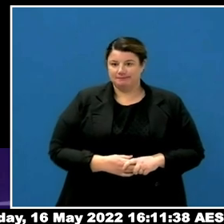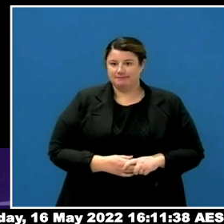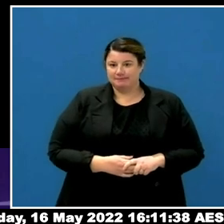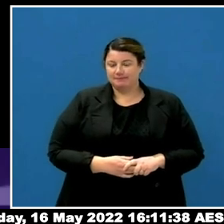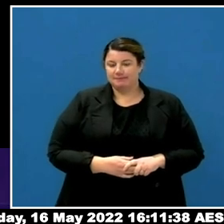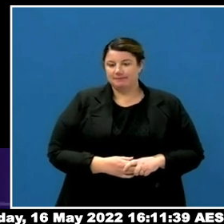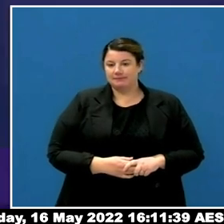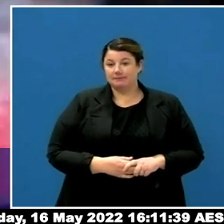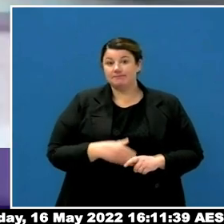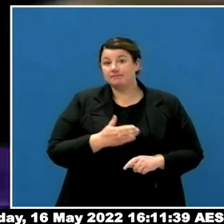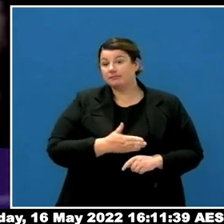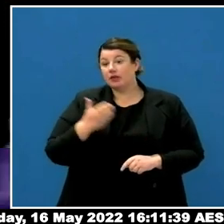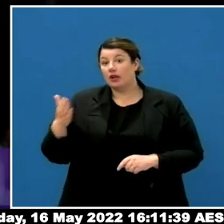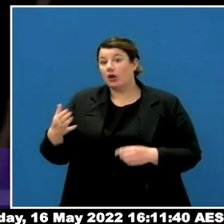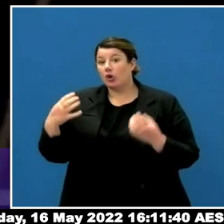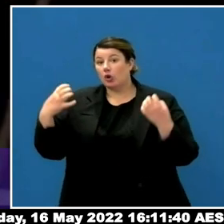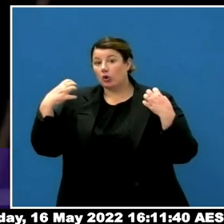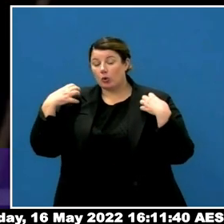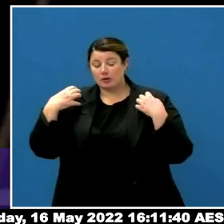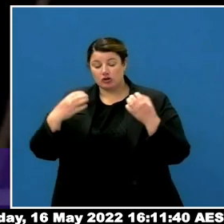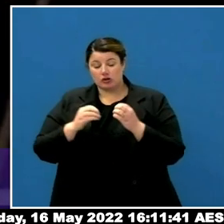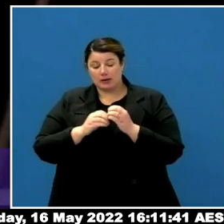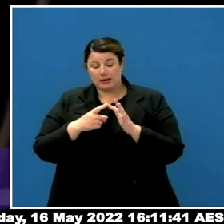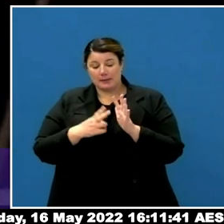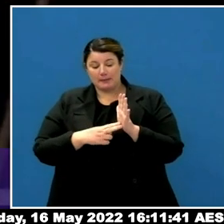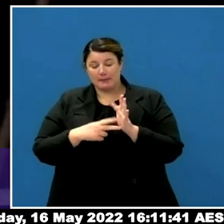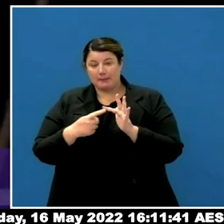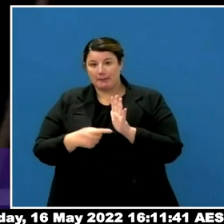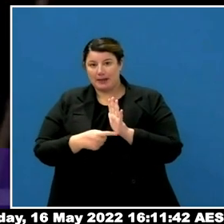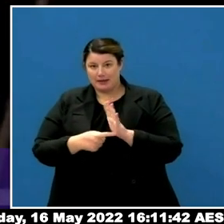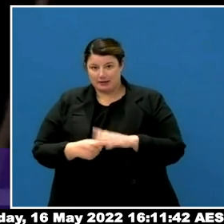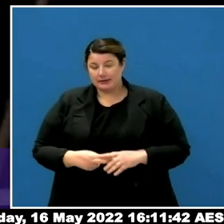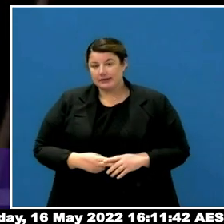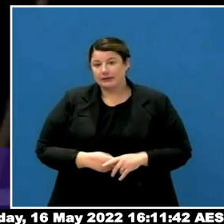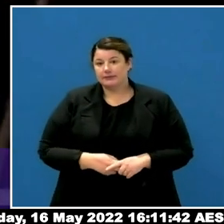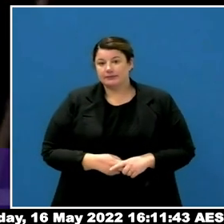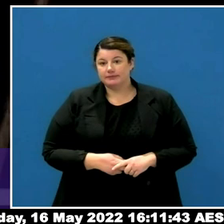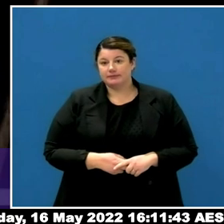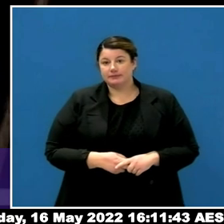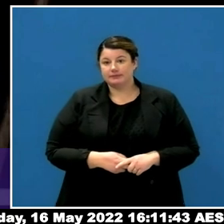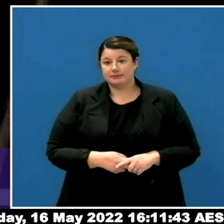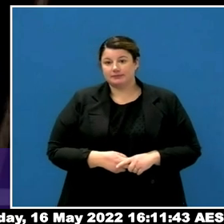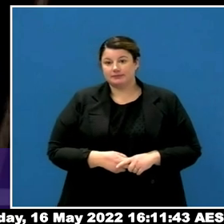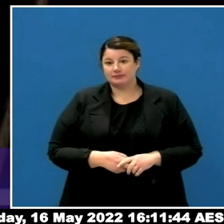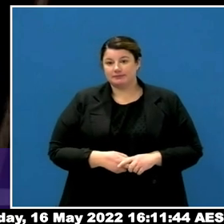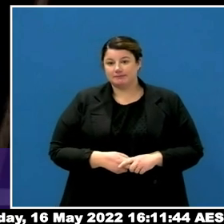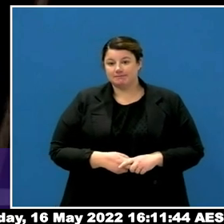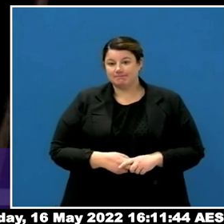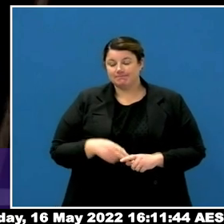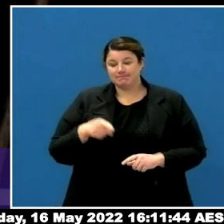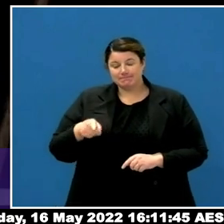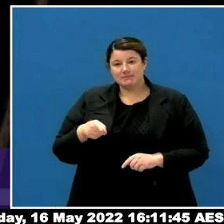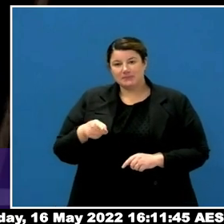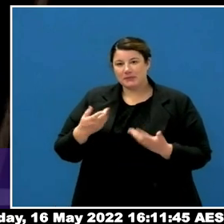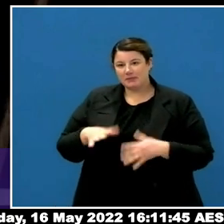You spoke with pride about Toby finishing his HSC?